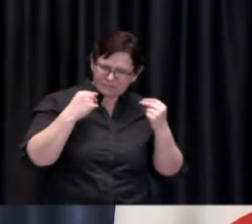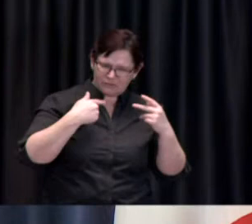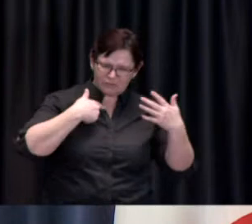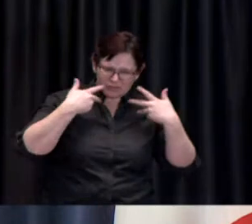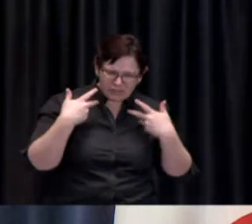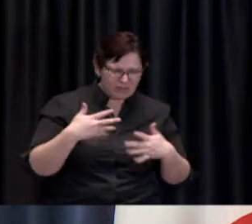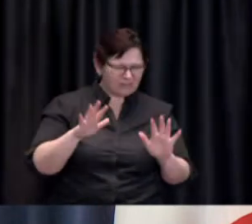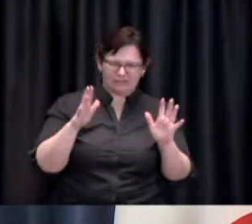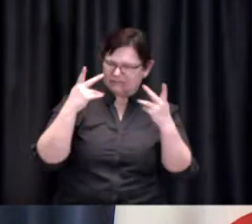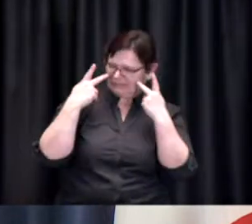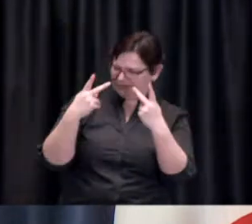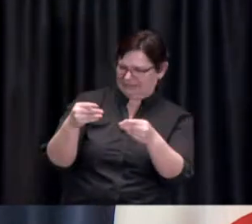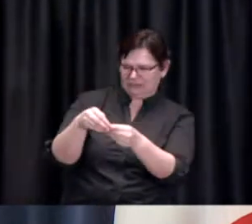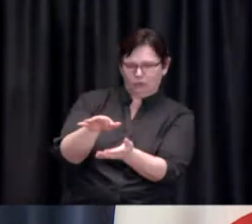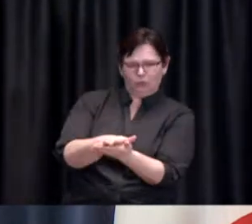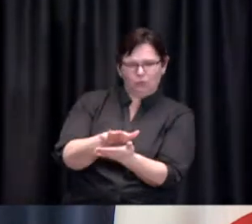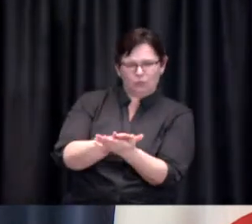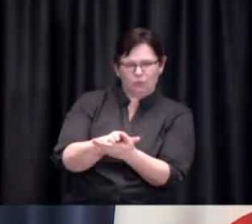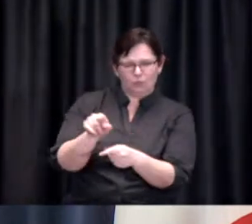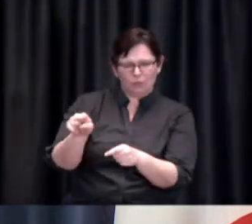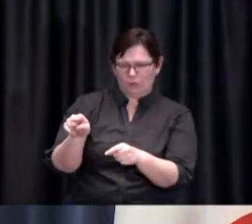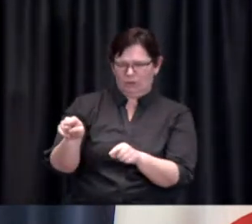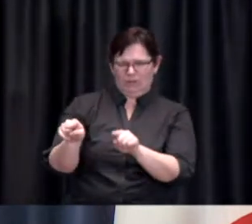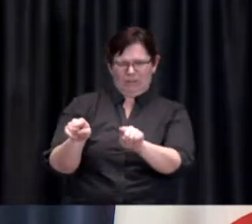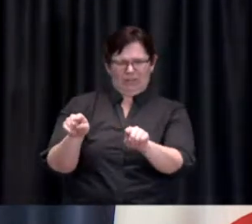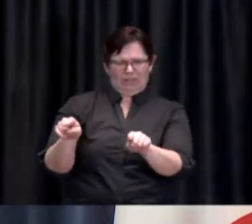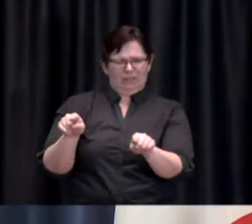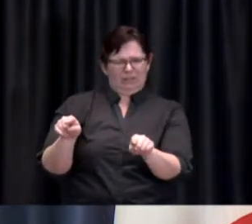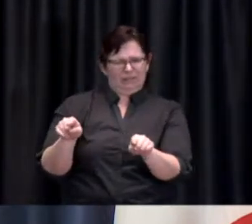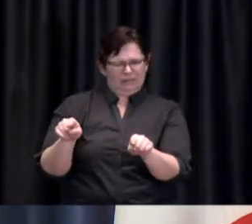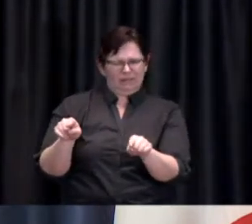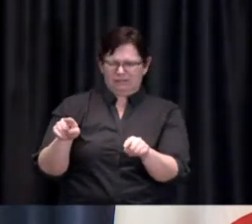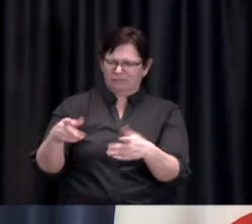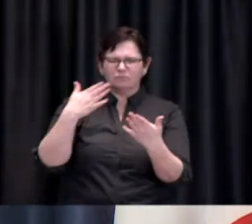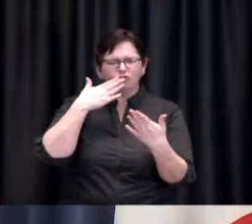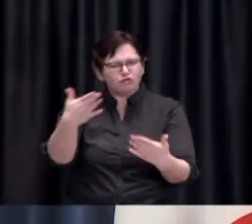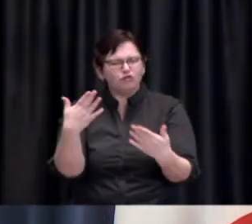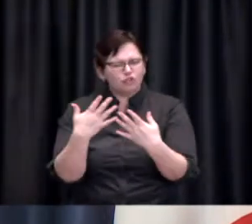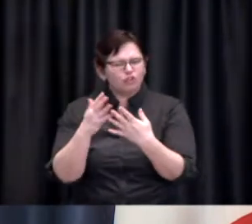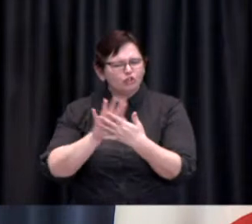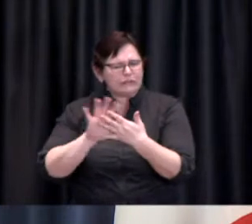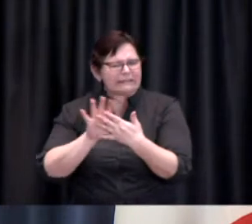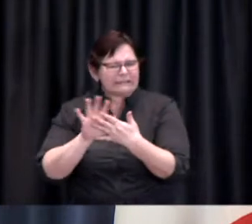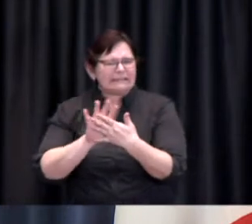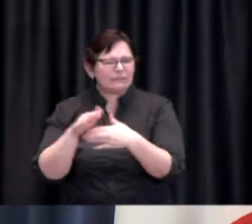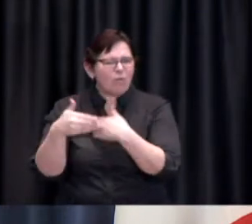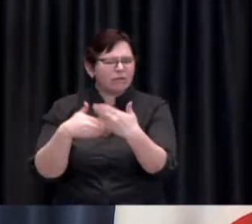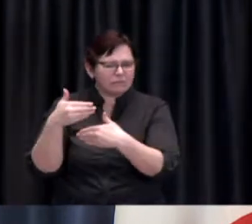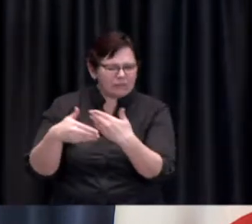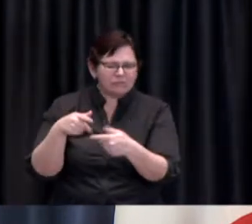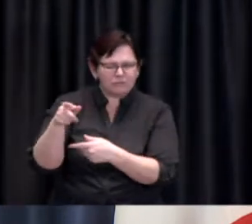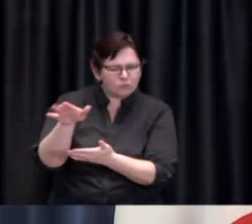we found that it was a far more useful screening measure and it created for a safer environment by